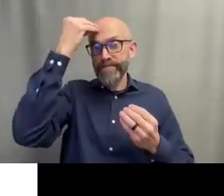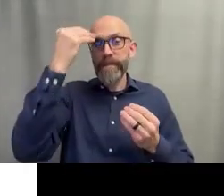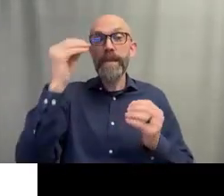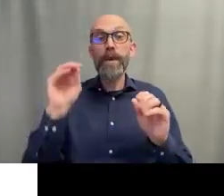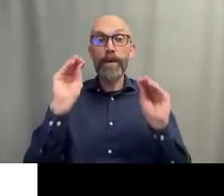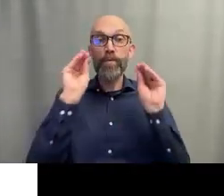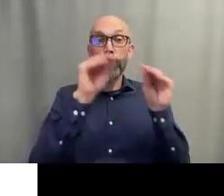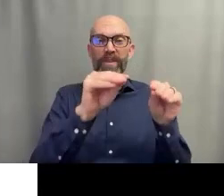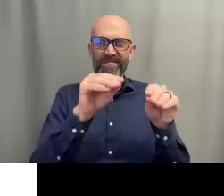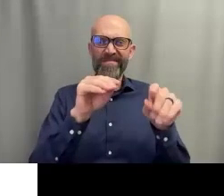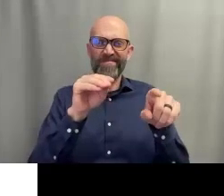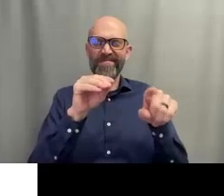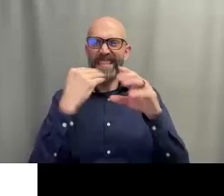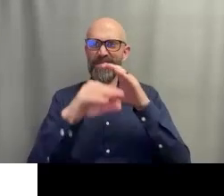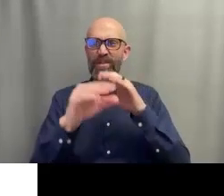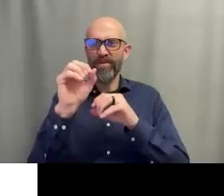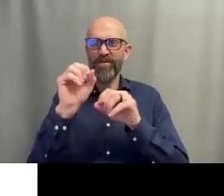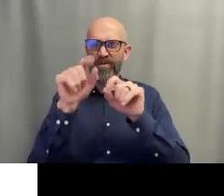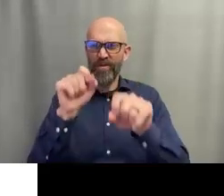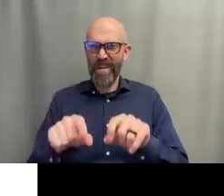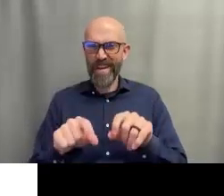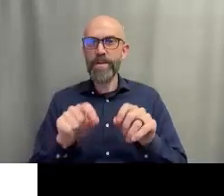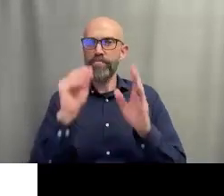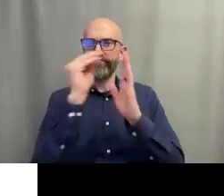that would be great, because we will we will get that feedback.